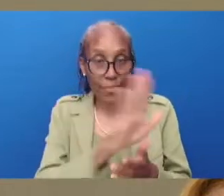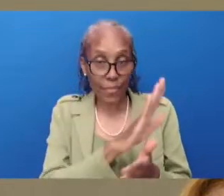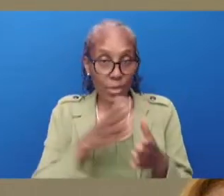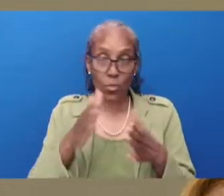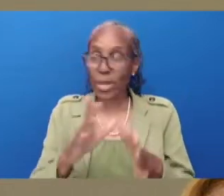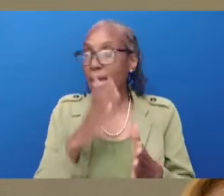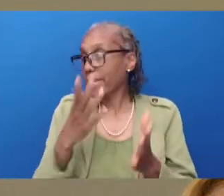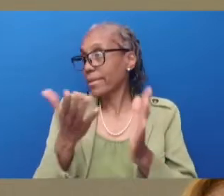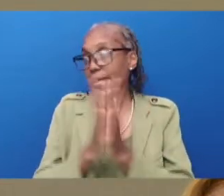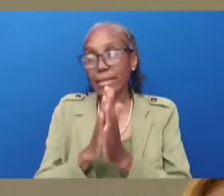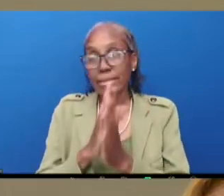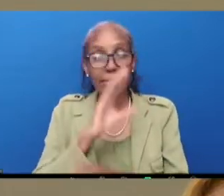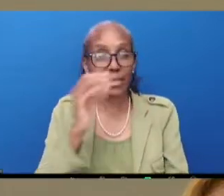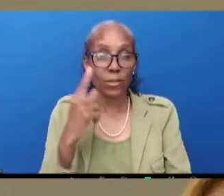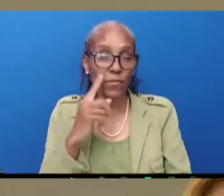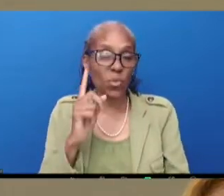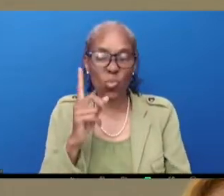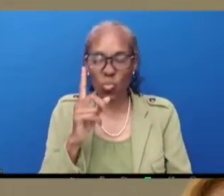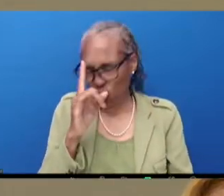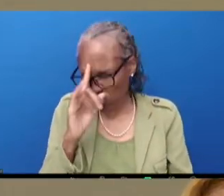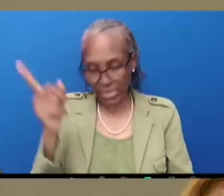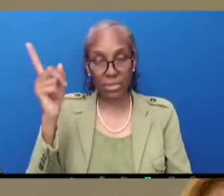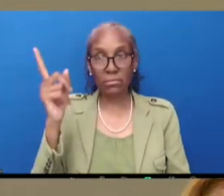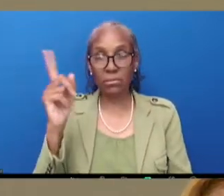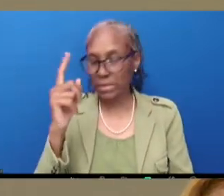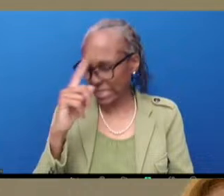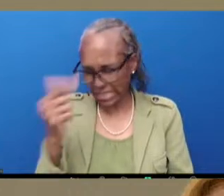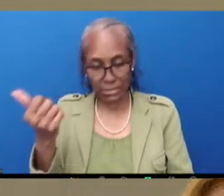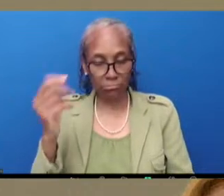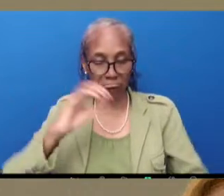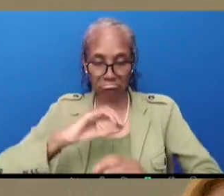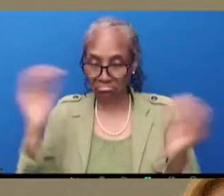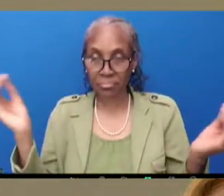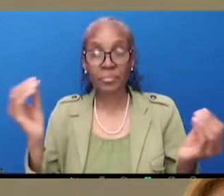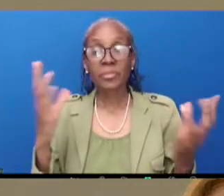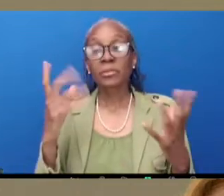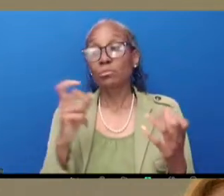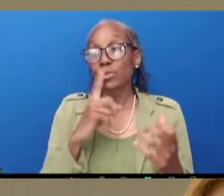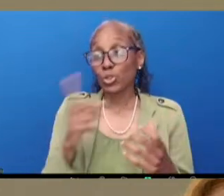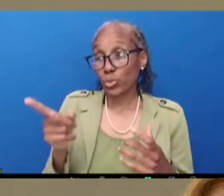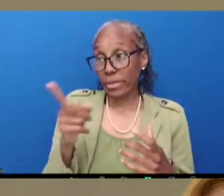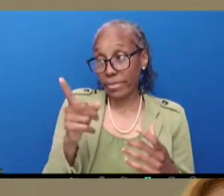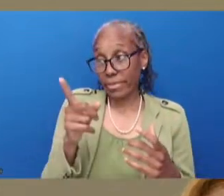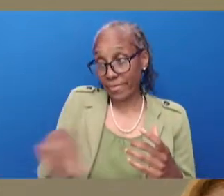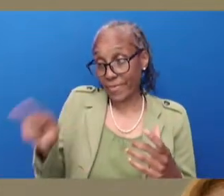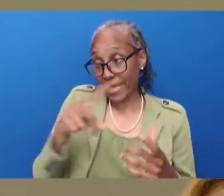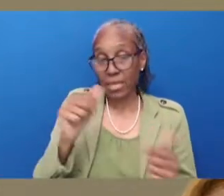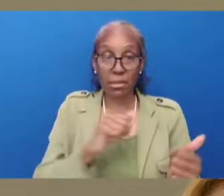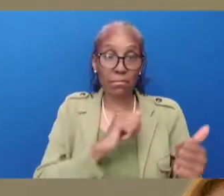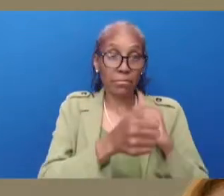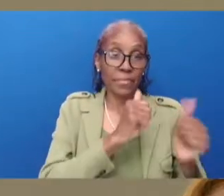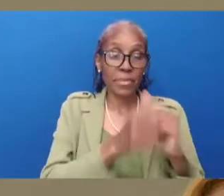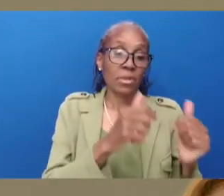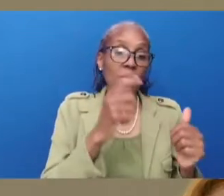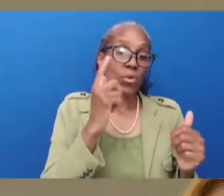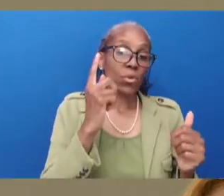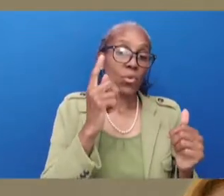BUSINESS. I HELPED PAY THEIR WAY, I DIDN'T